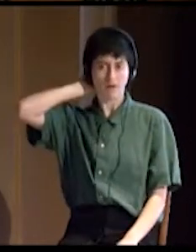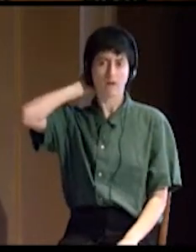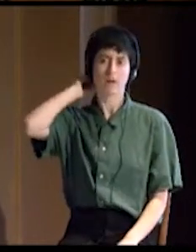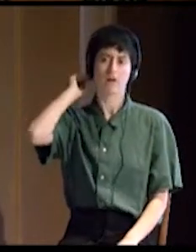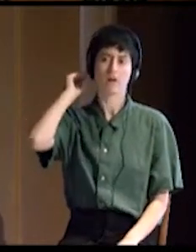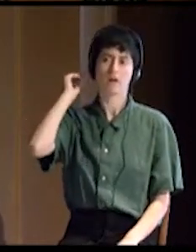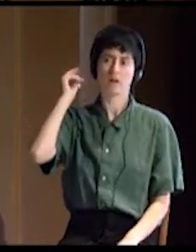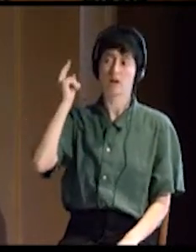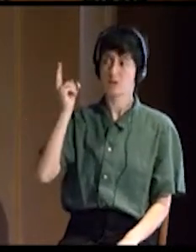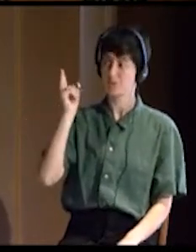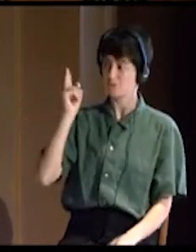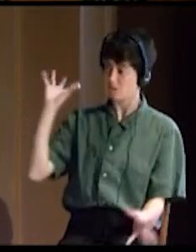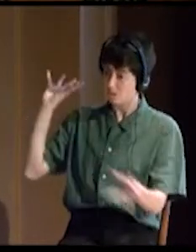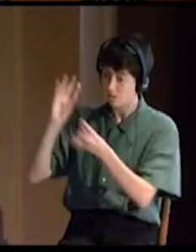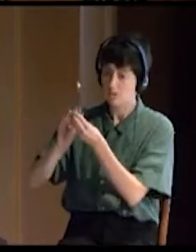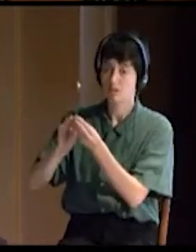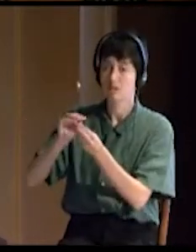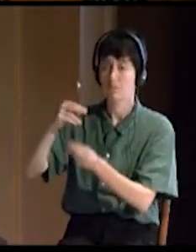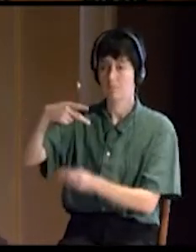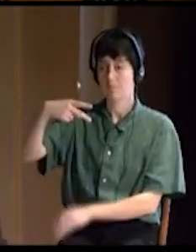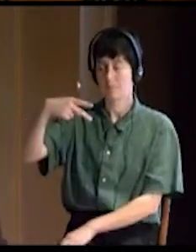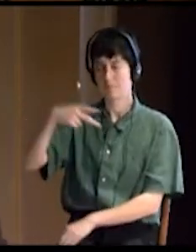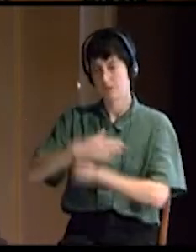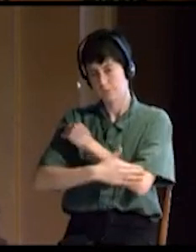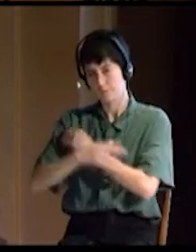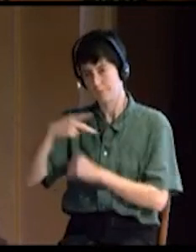So it's a huge impact in the numbers of biodiversity.